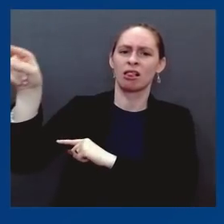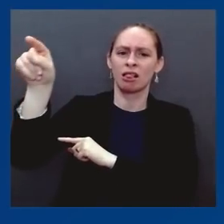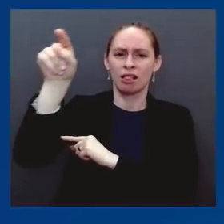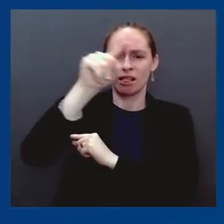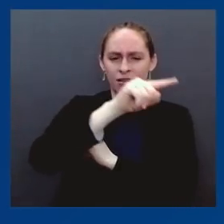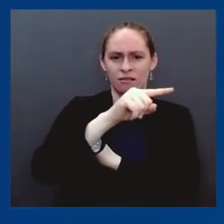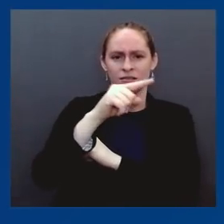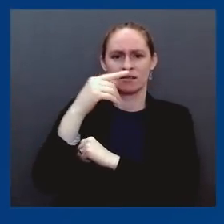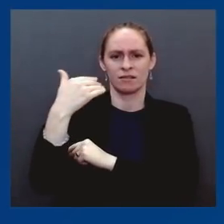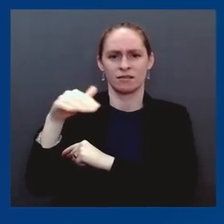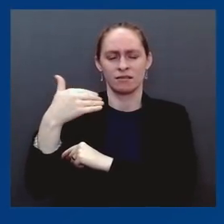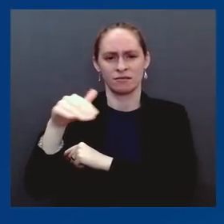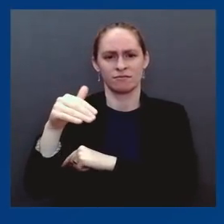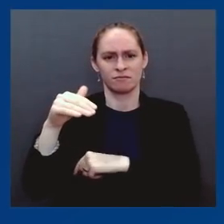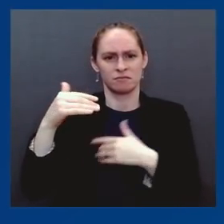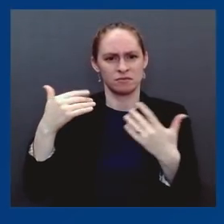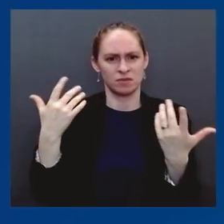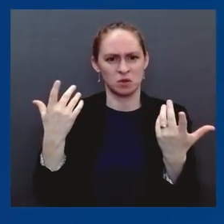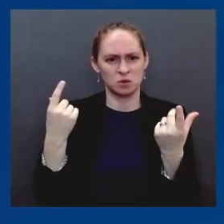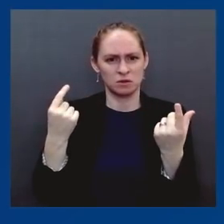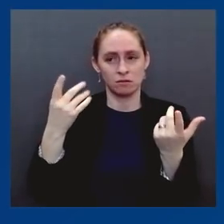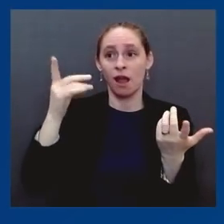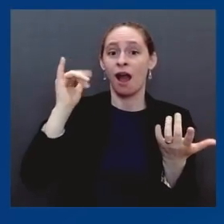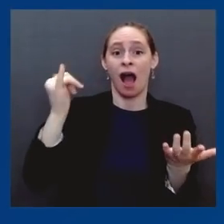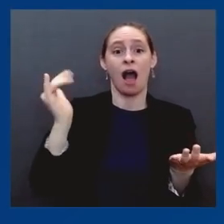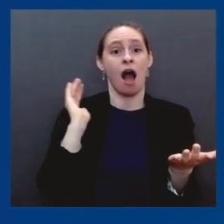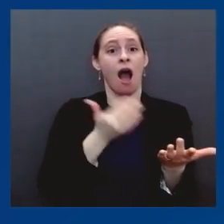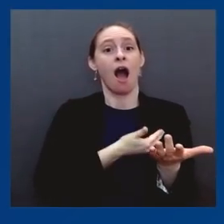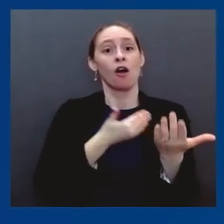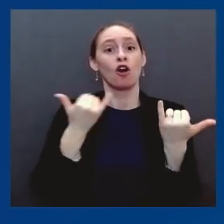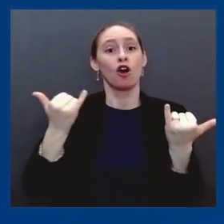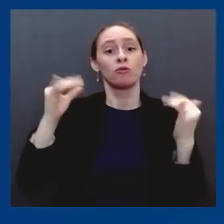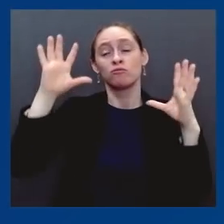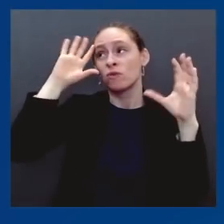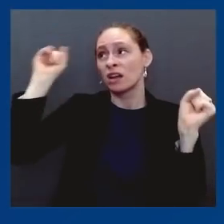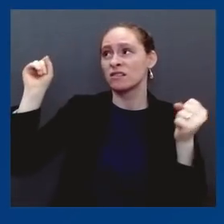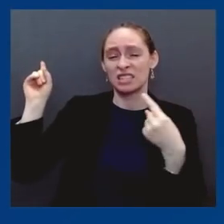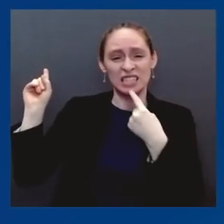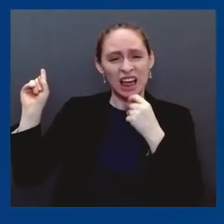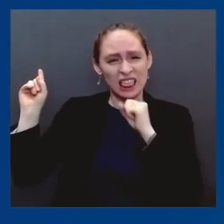or nor have we heard anything about the Department of Justice issuing indictments.